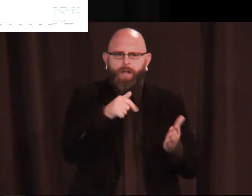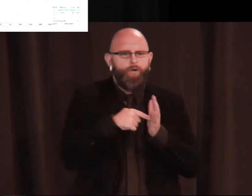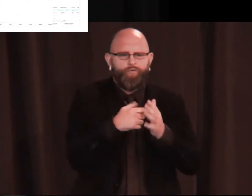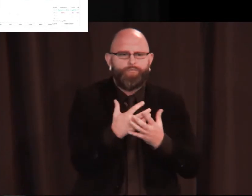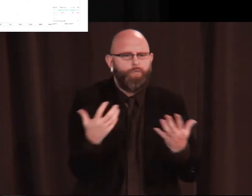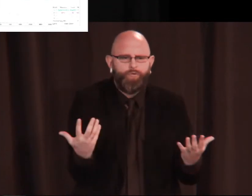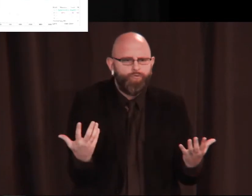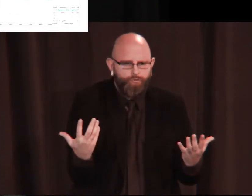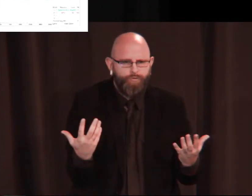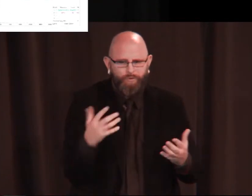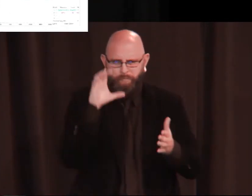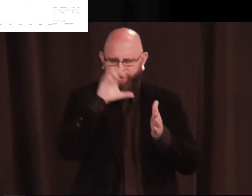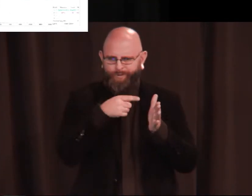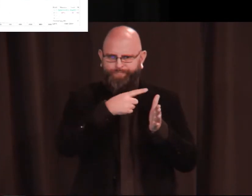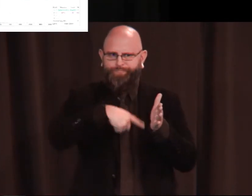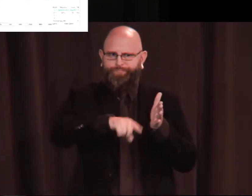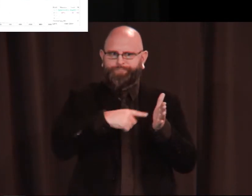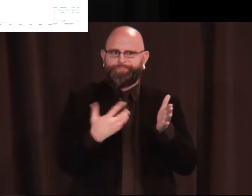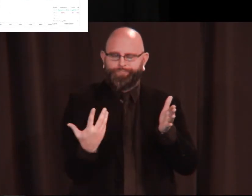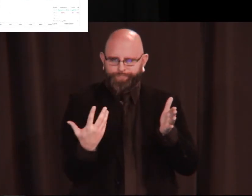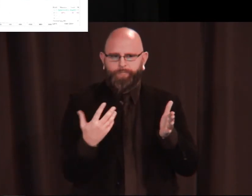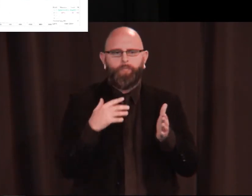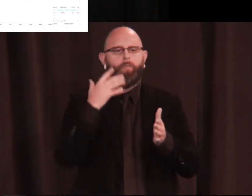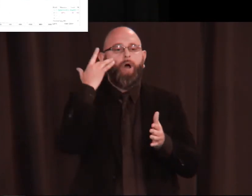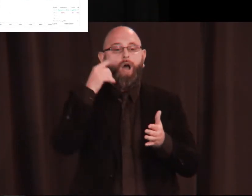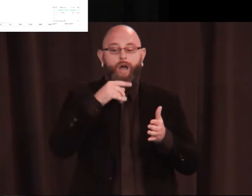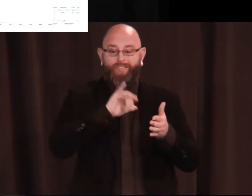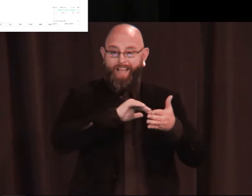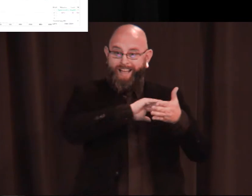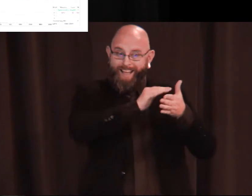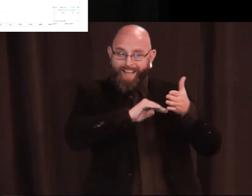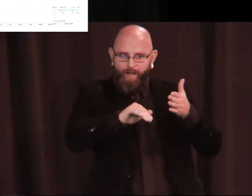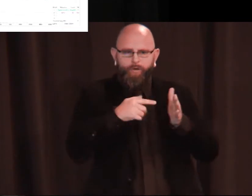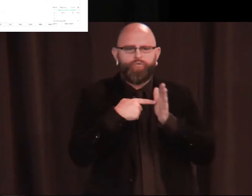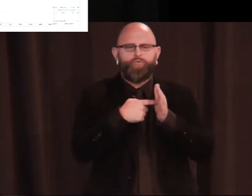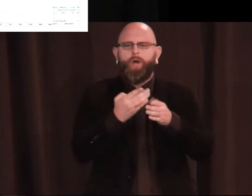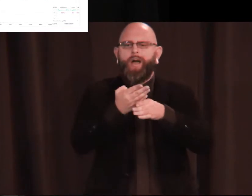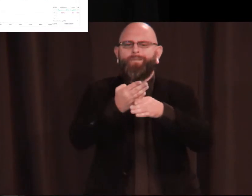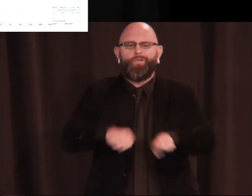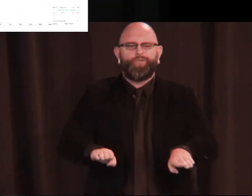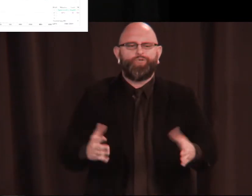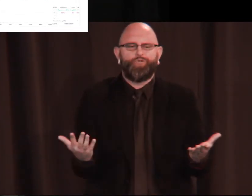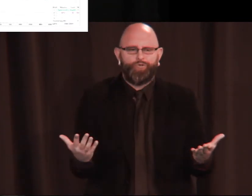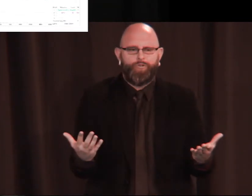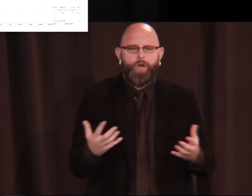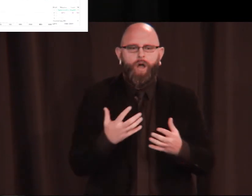And the reason for that is, pure tone average is just an average of how they're hearing at different pitches.